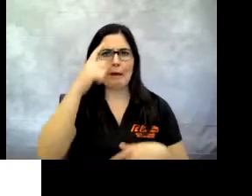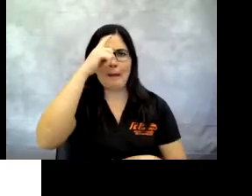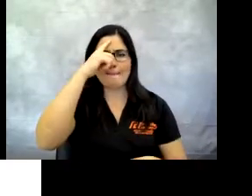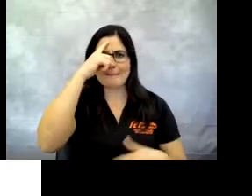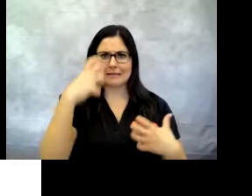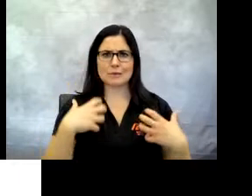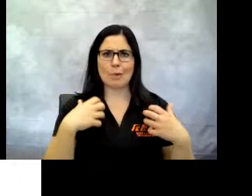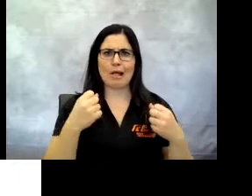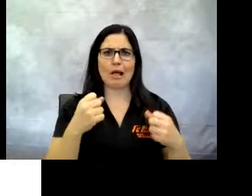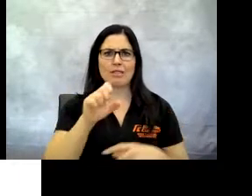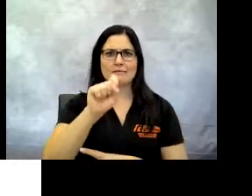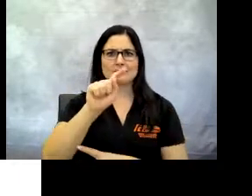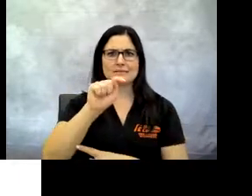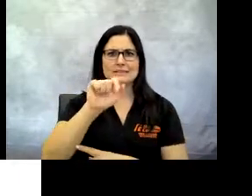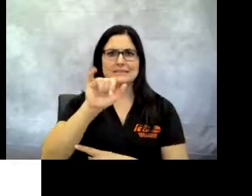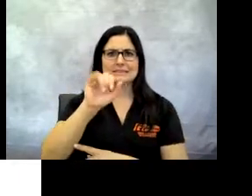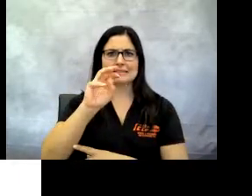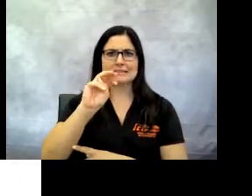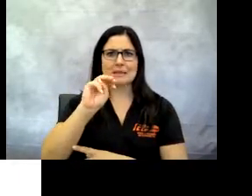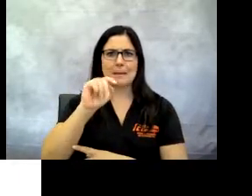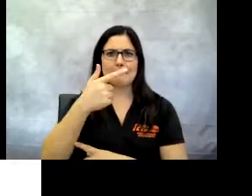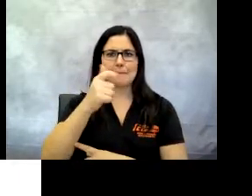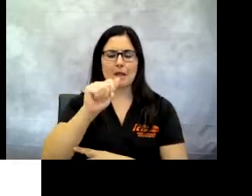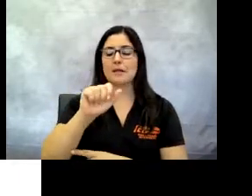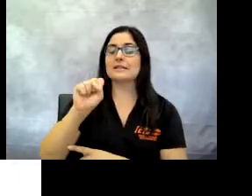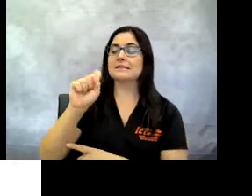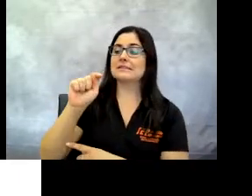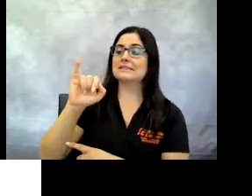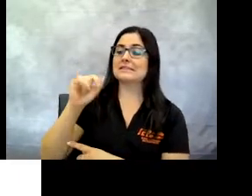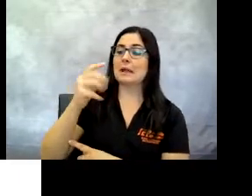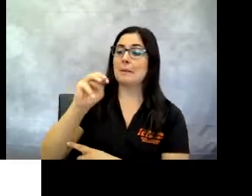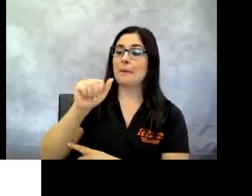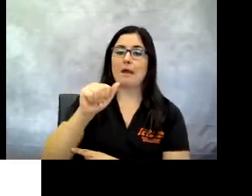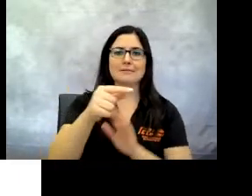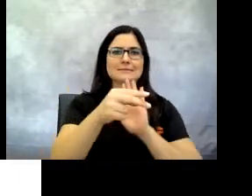and this is very important for us to know. So what is mental health stigma?